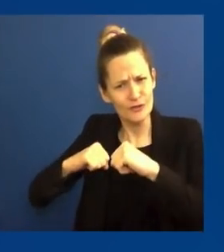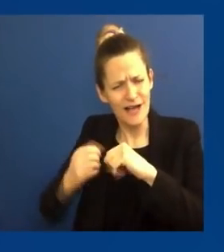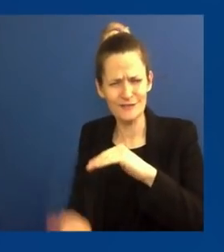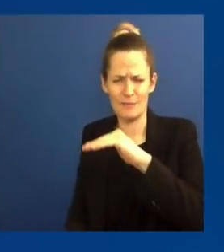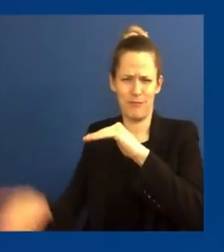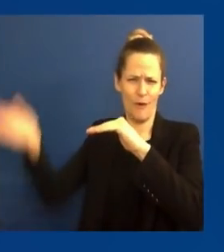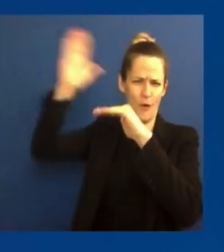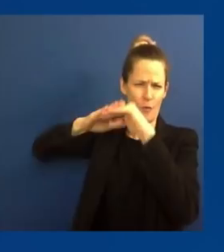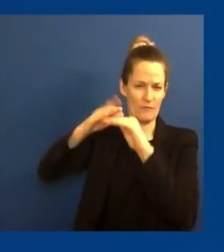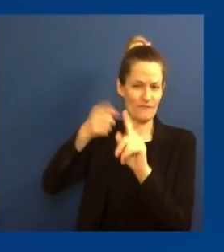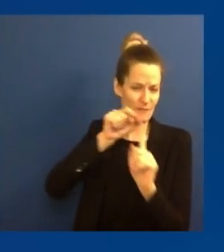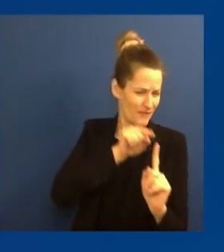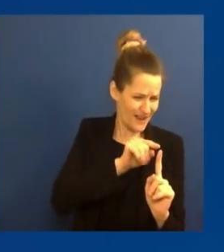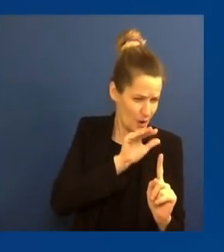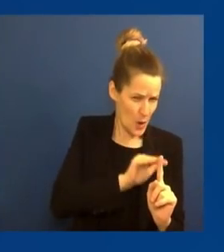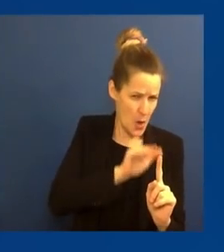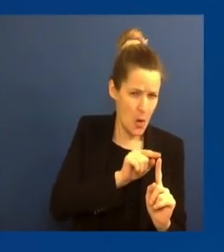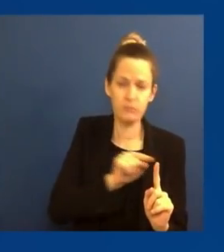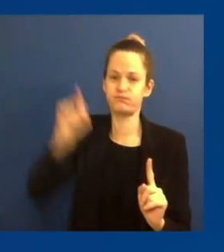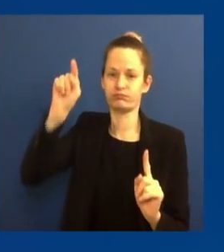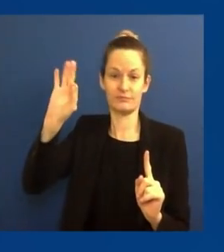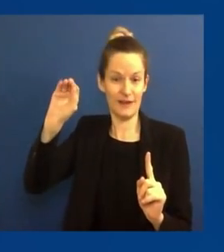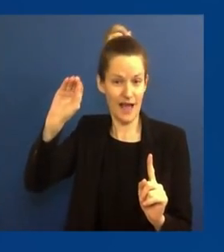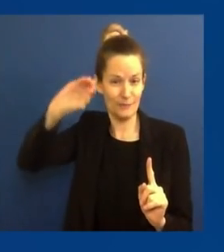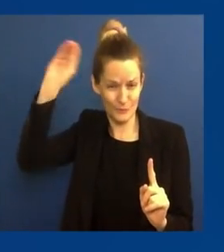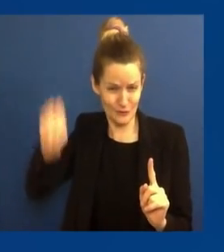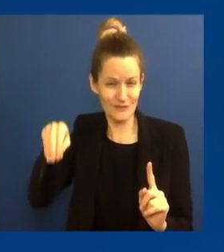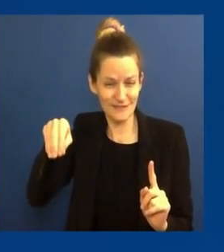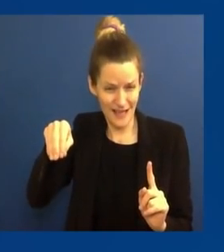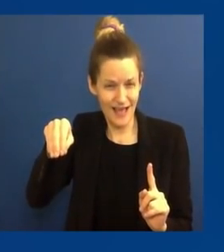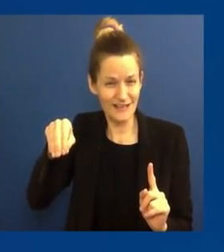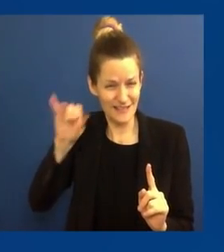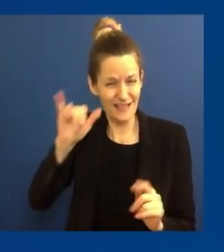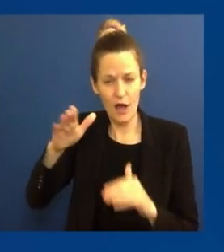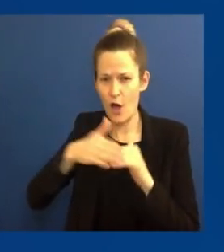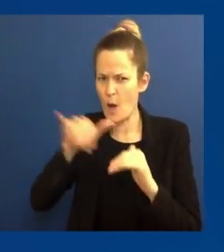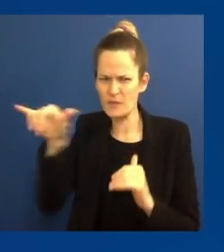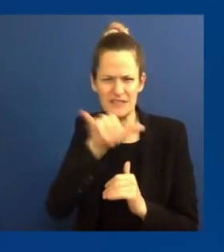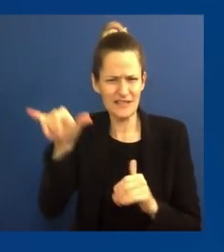and even higher than vaccine effectiveness after the first two doses of the mRNA vaccine.